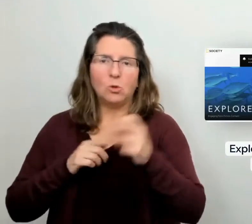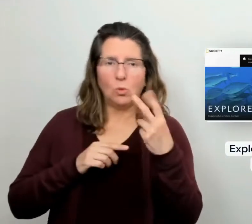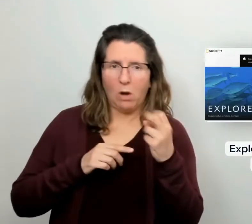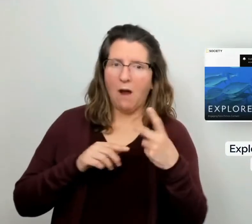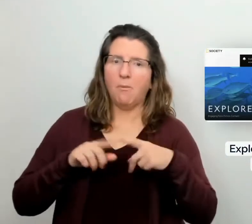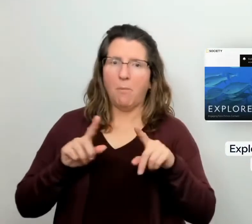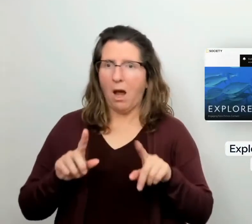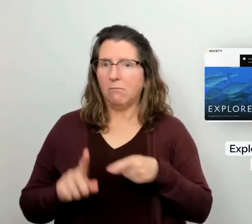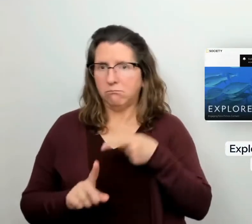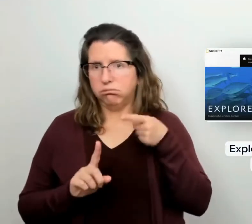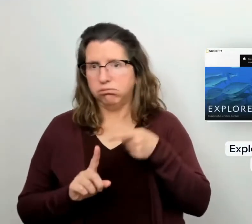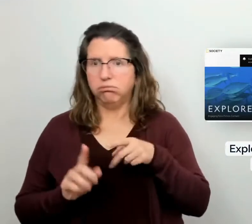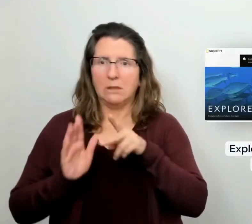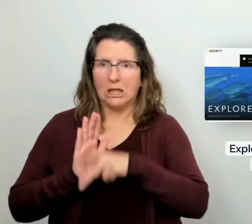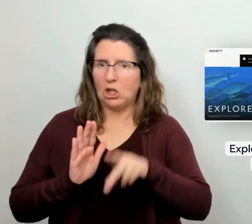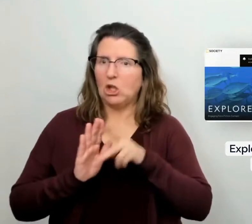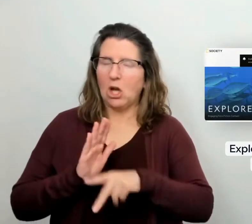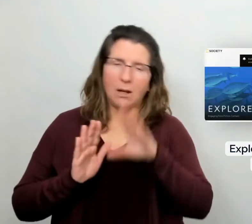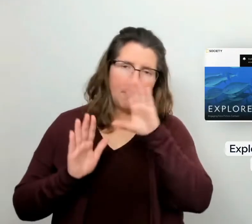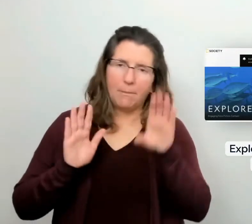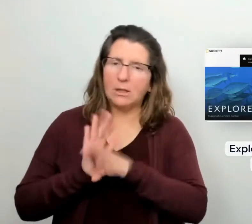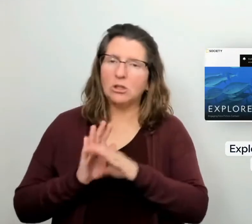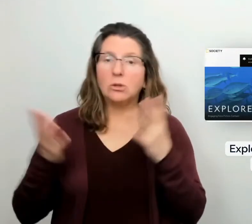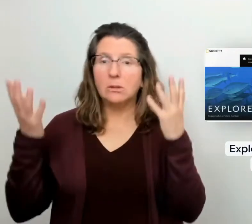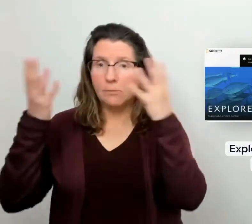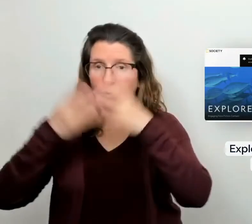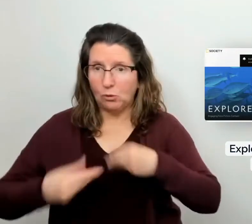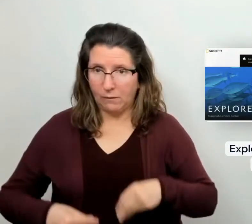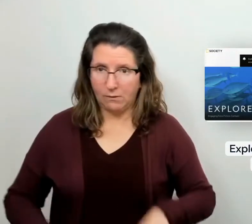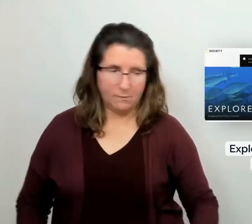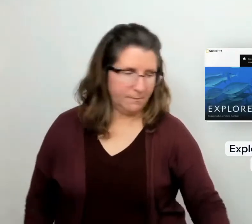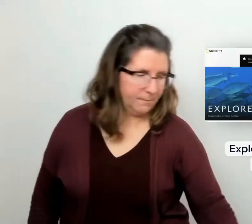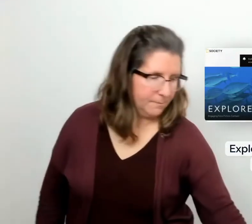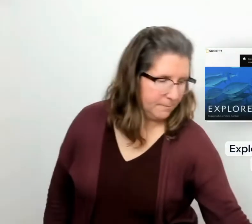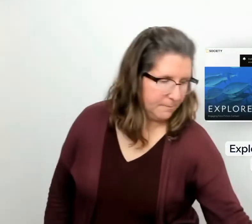but it is especially good for kindergarten. It's absolutely beautiful.